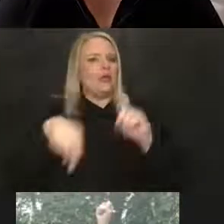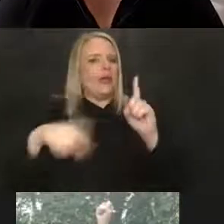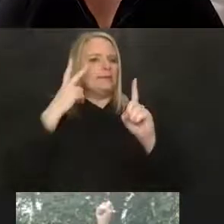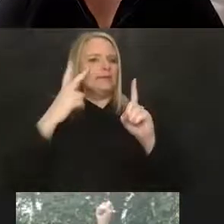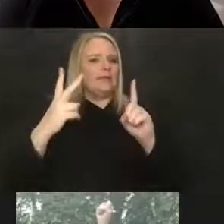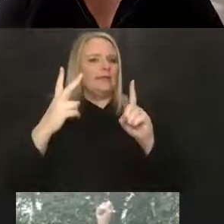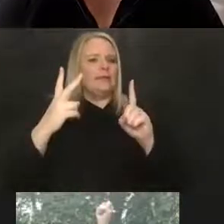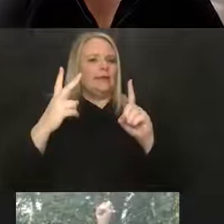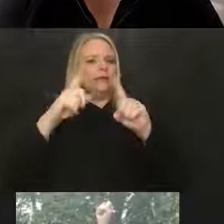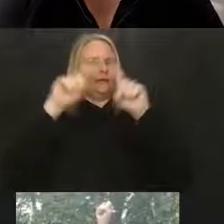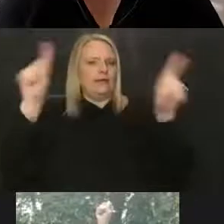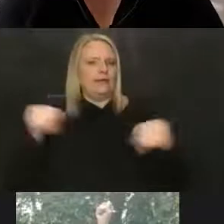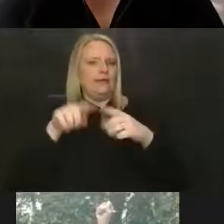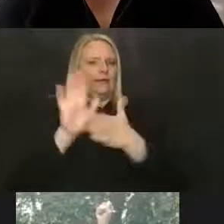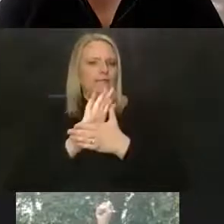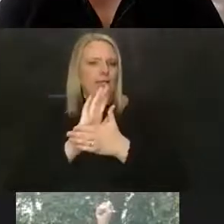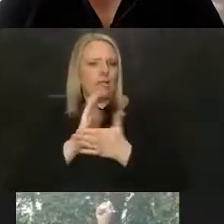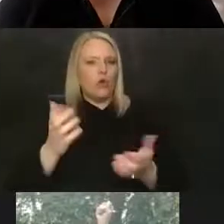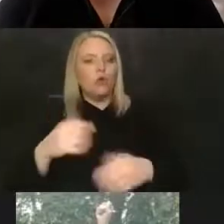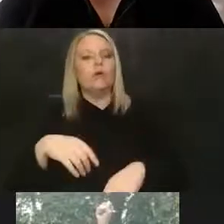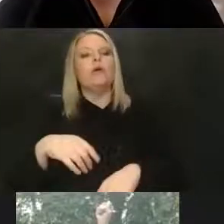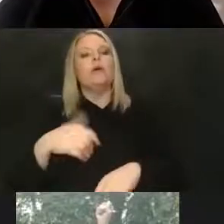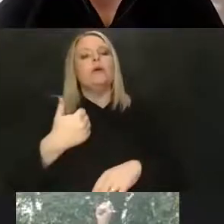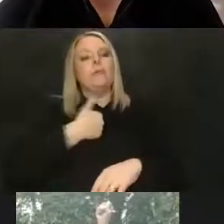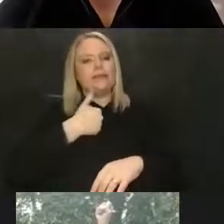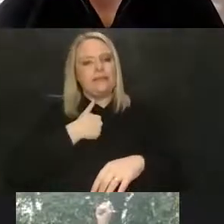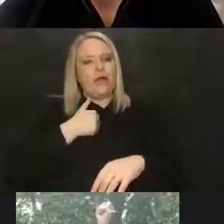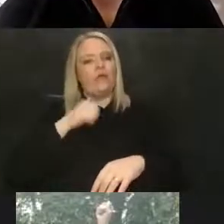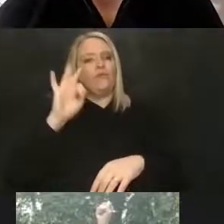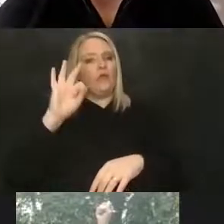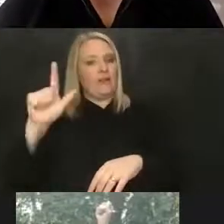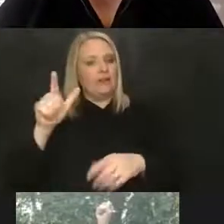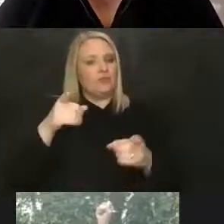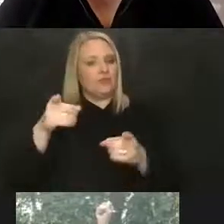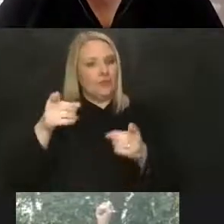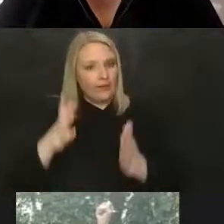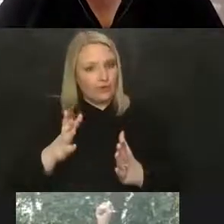in the frame of the video - I am a freelance director in Chicago,